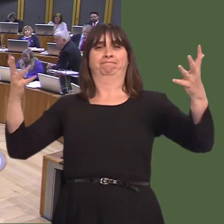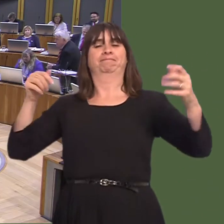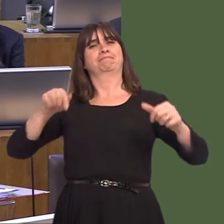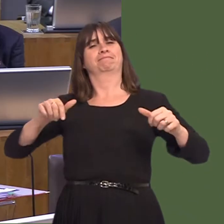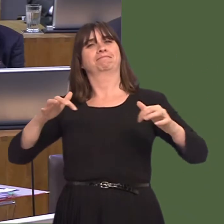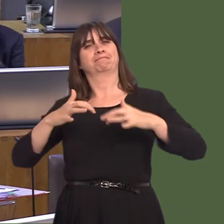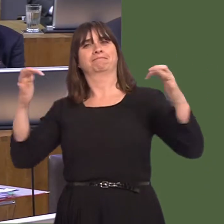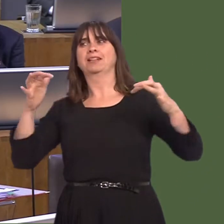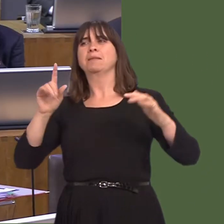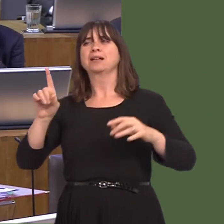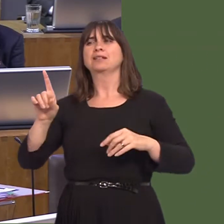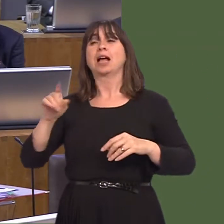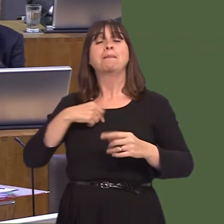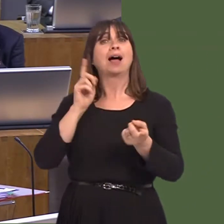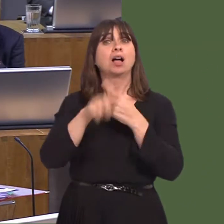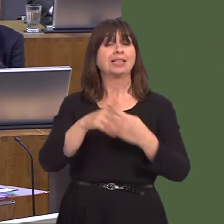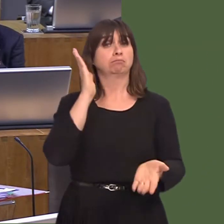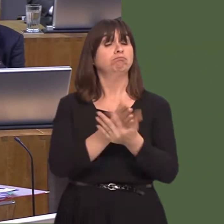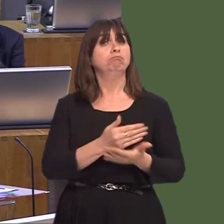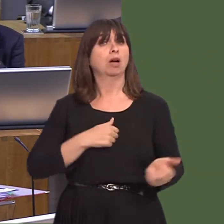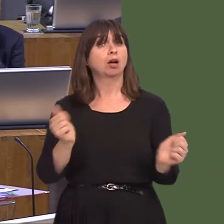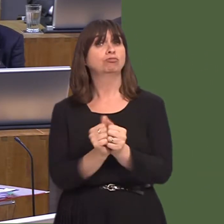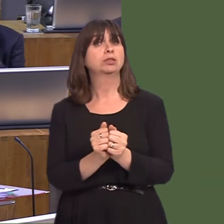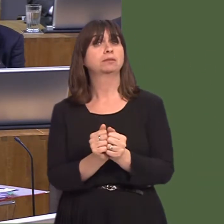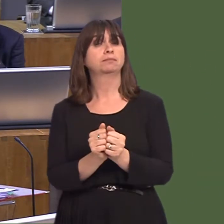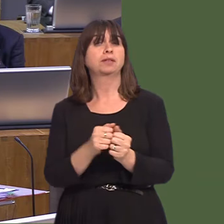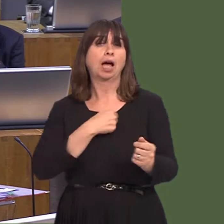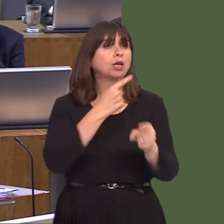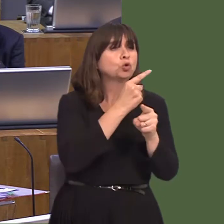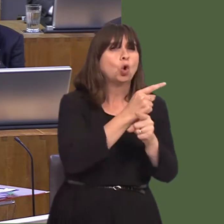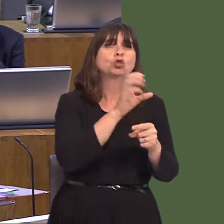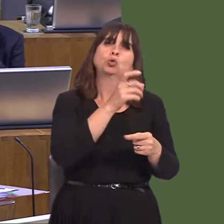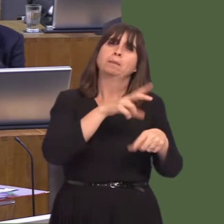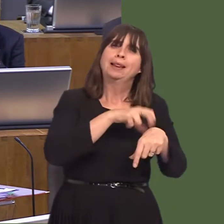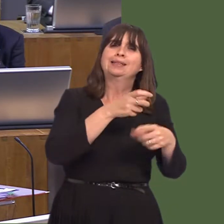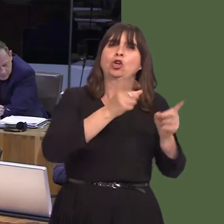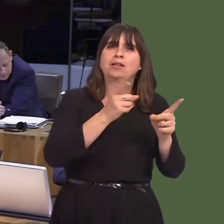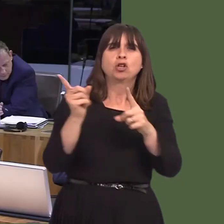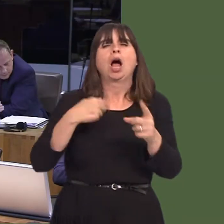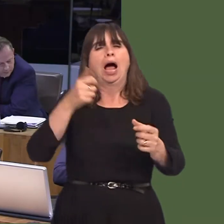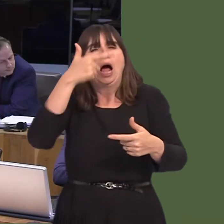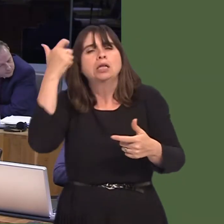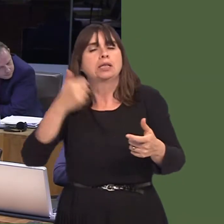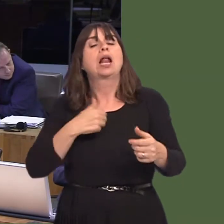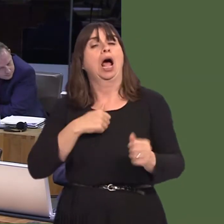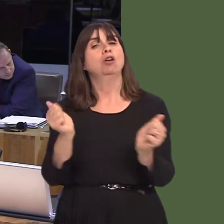But the answer is 'yes'. I do support the devolution of policing, and I know all four police and crime commissioners do. Caroline Jones AM: Thank you for your answer, First Minister.